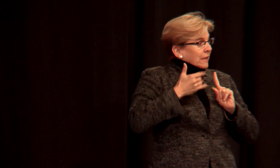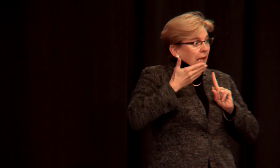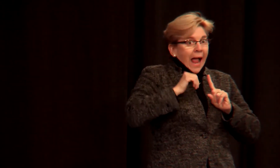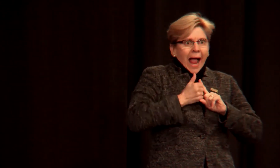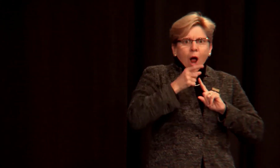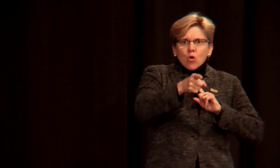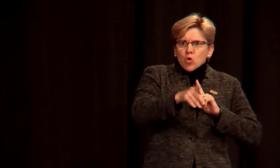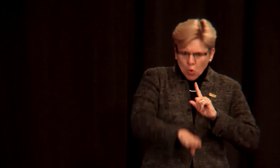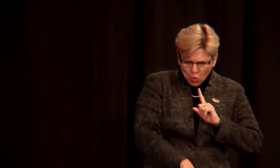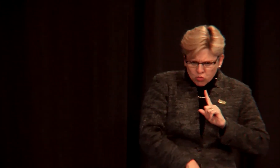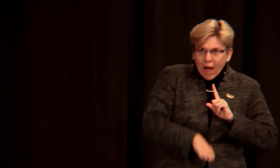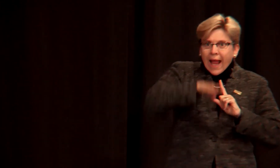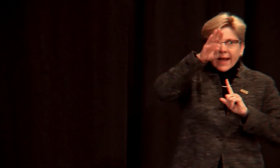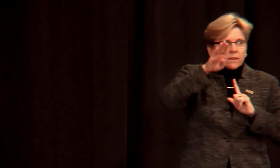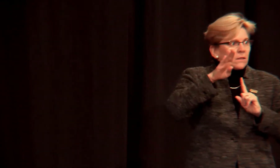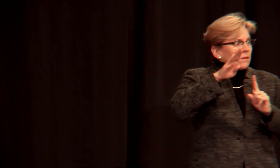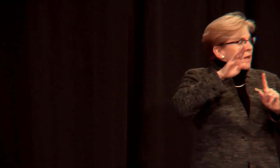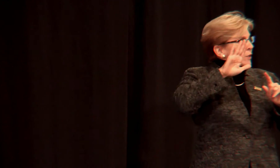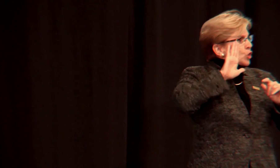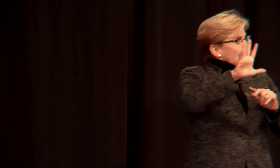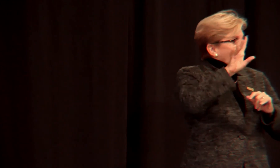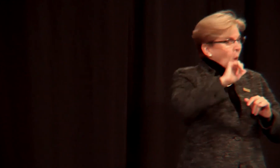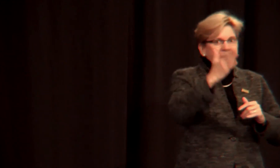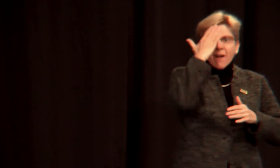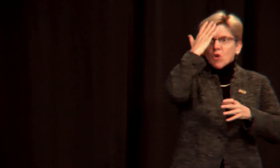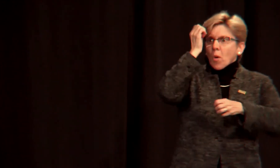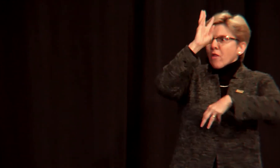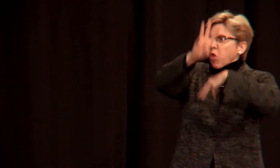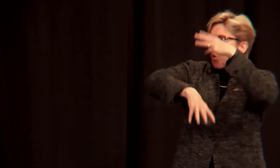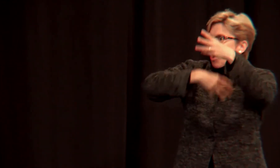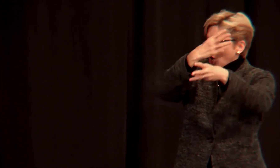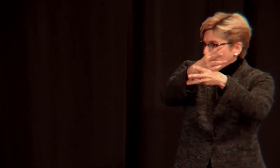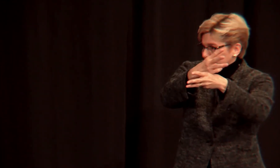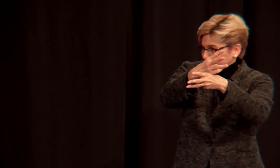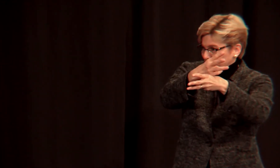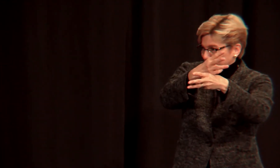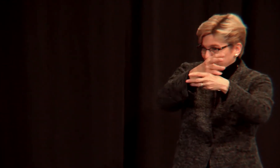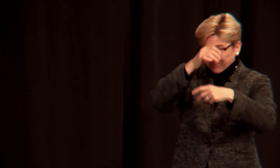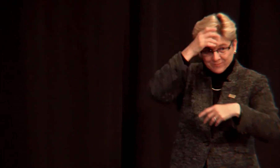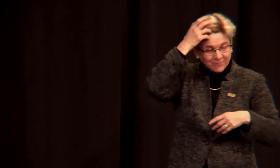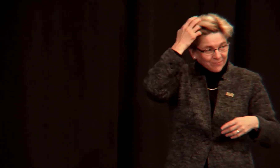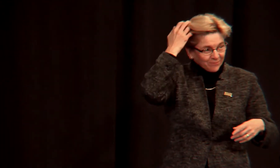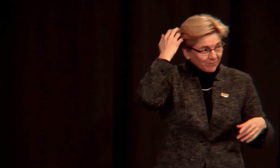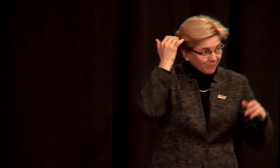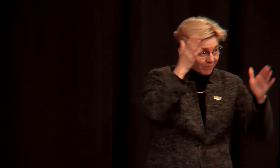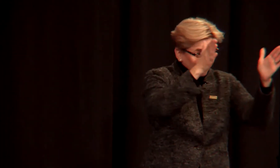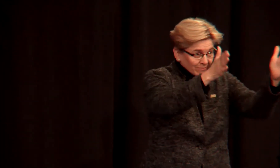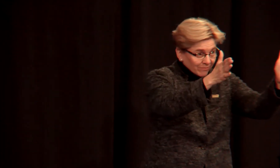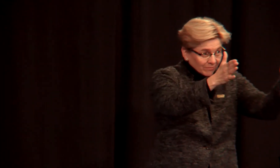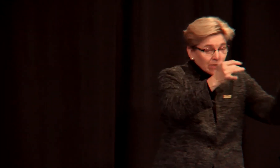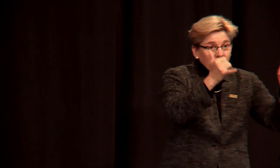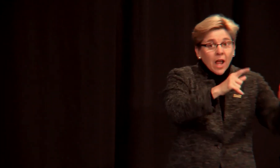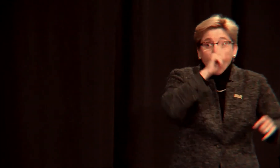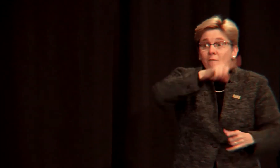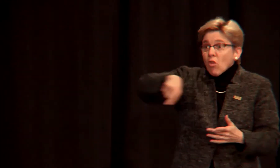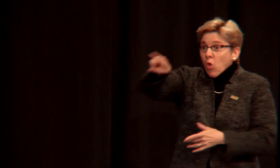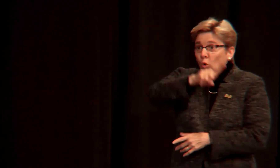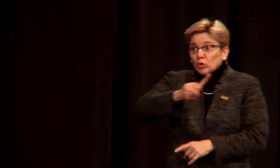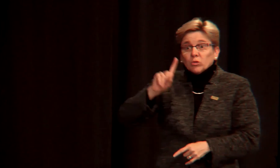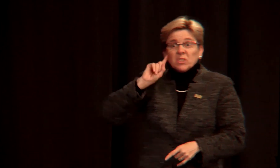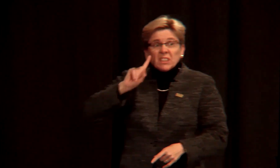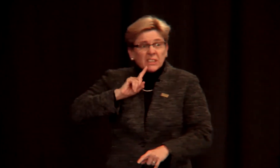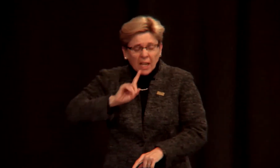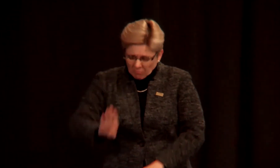that's how you were raised, your way of knowing the world. Ok? So that's one group of people